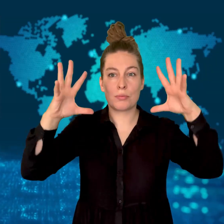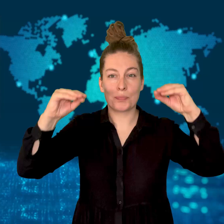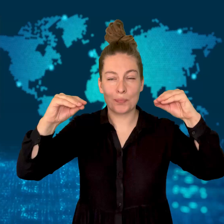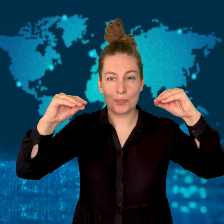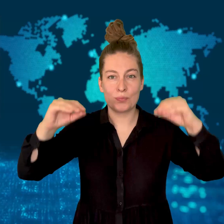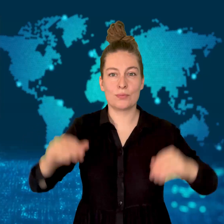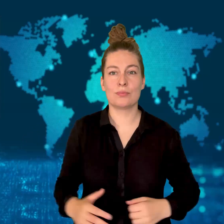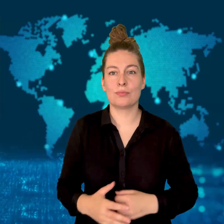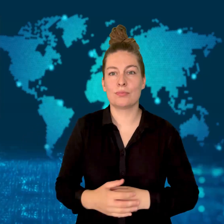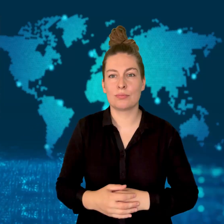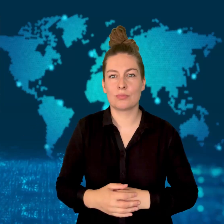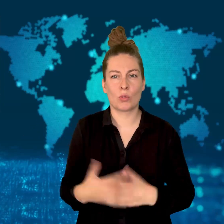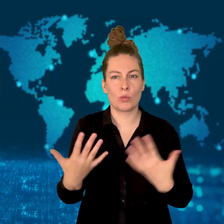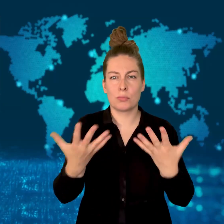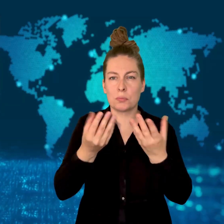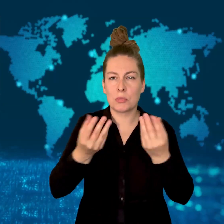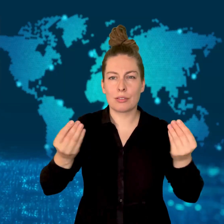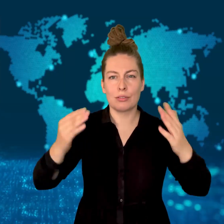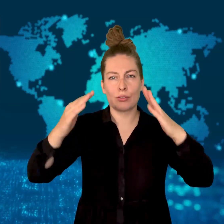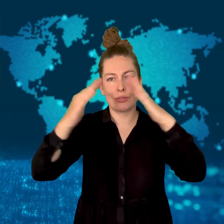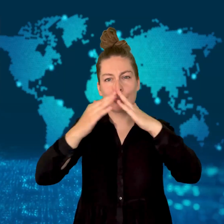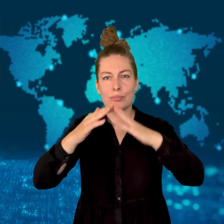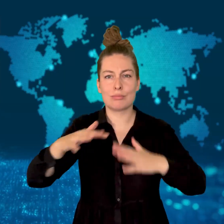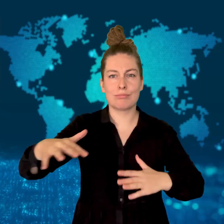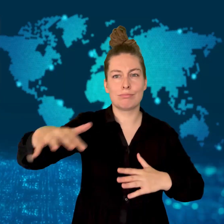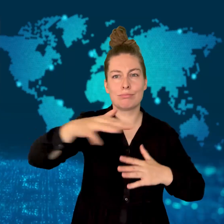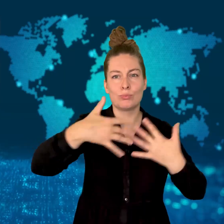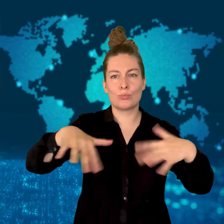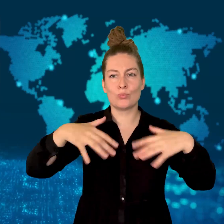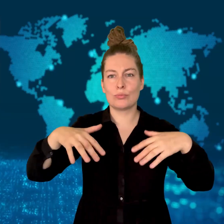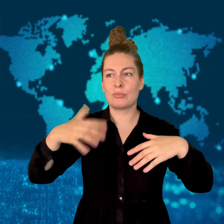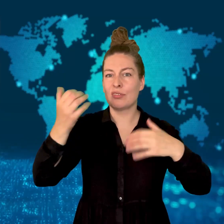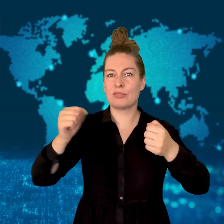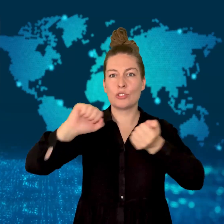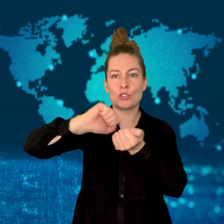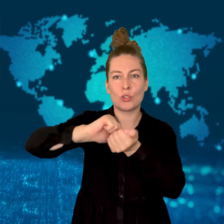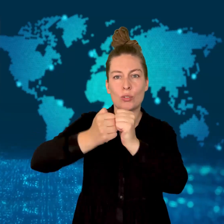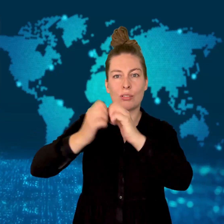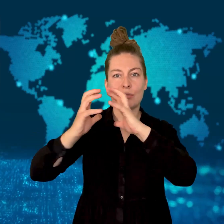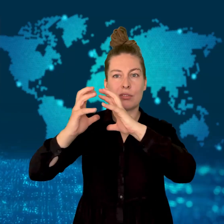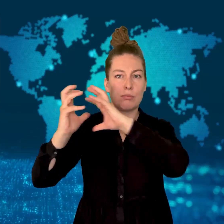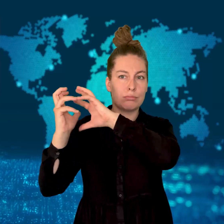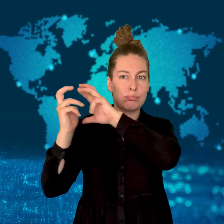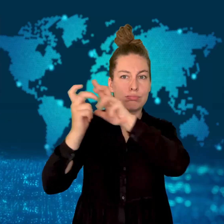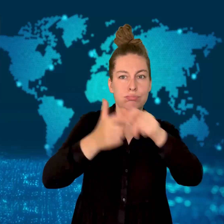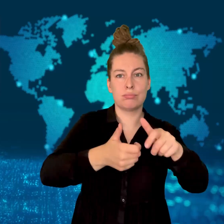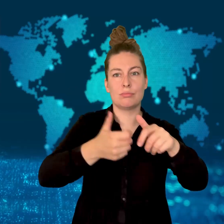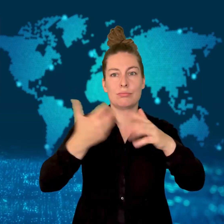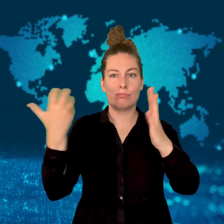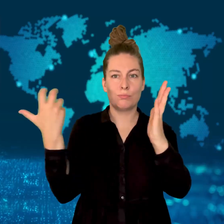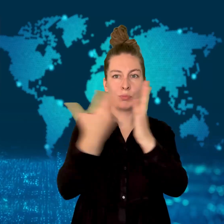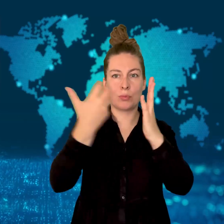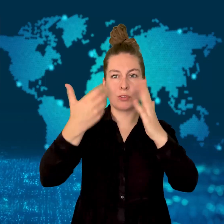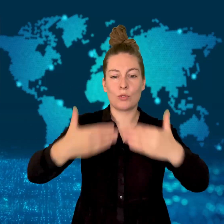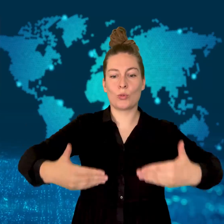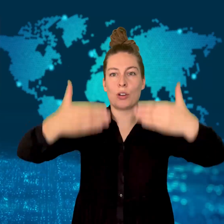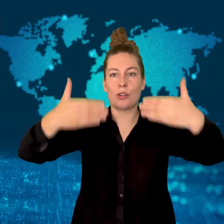The damaged buildings, including people's homes, schools,